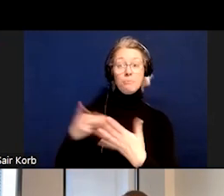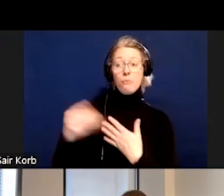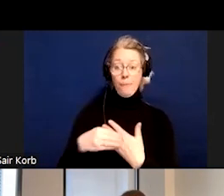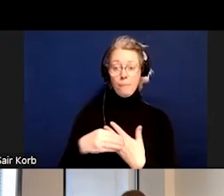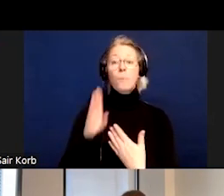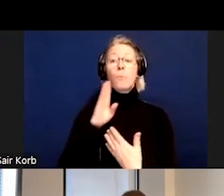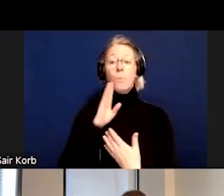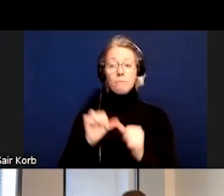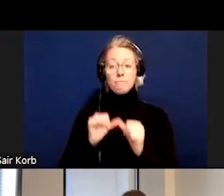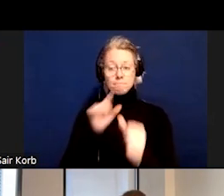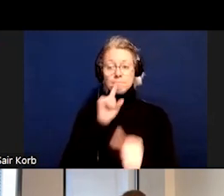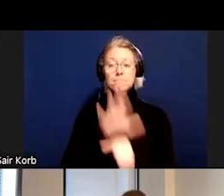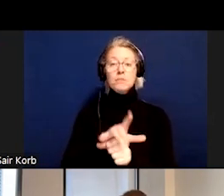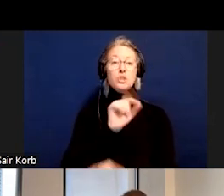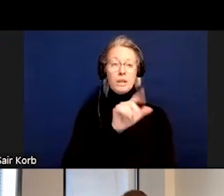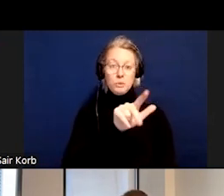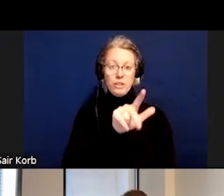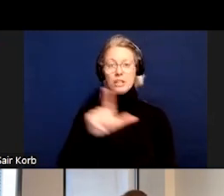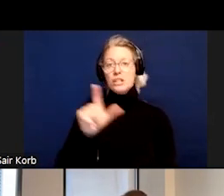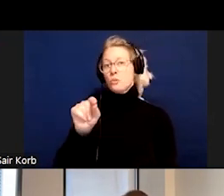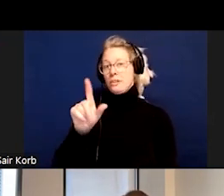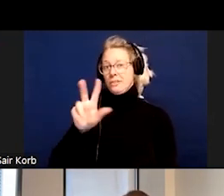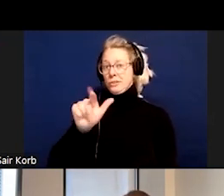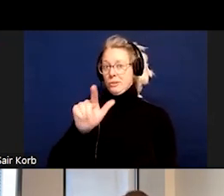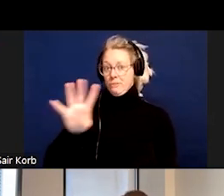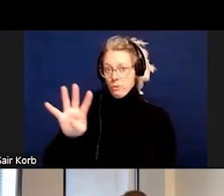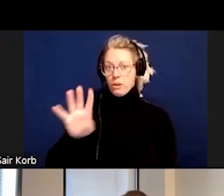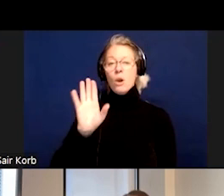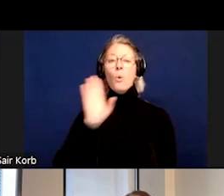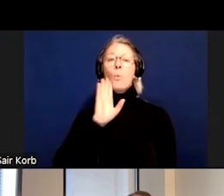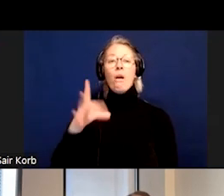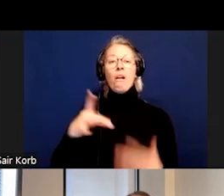Full program guidelines will be published in April and will assess potential grantees